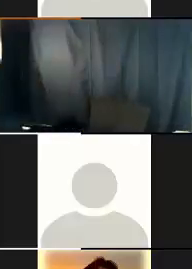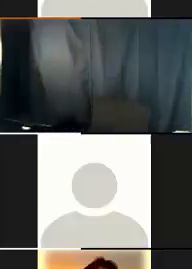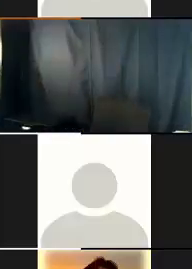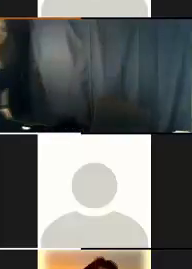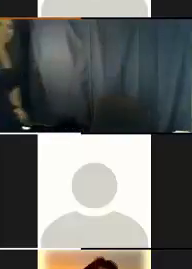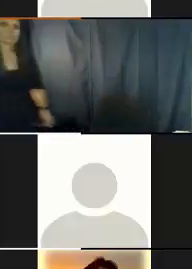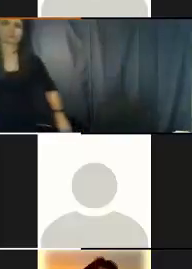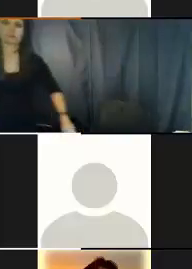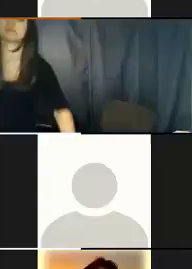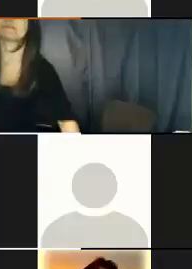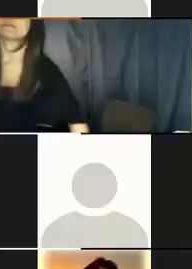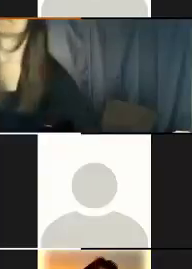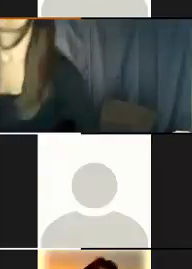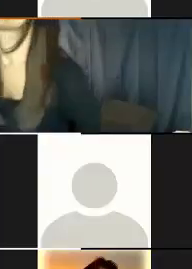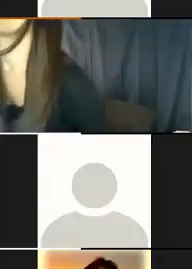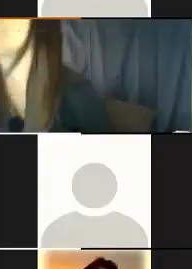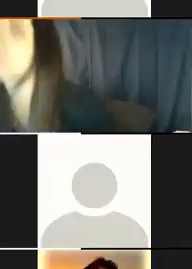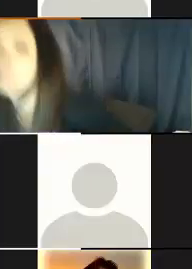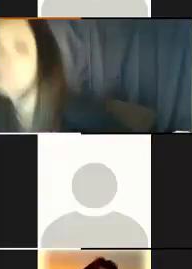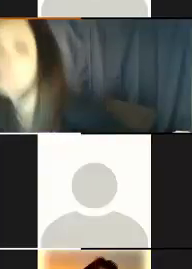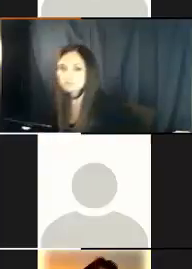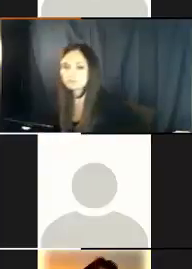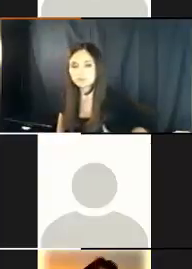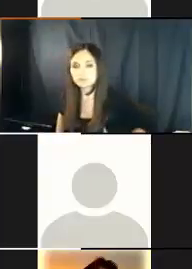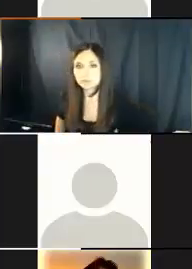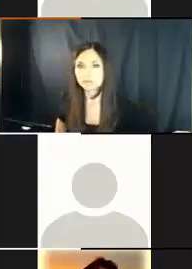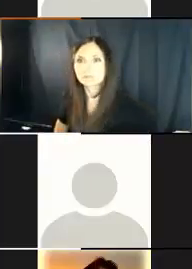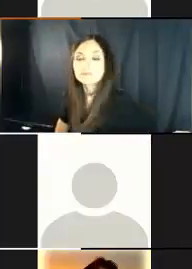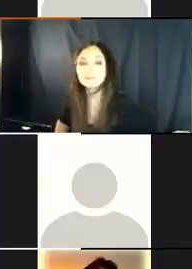And we have a number of students someone just posted a comment about a medical treatment.